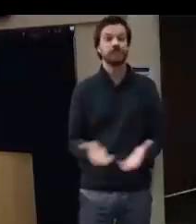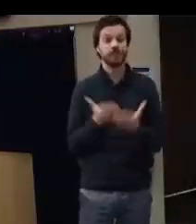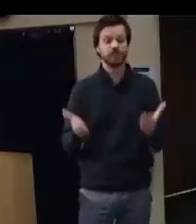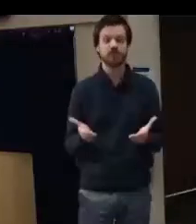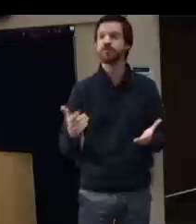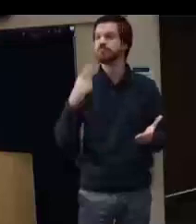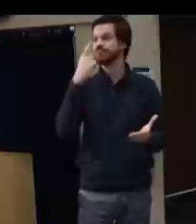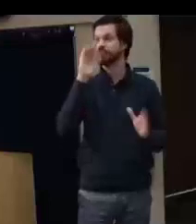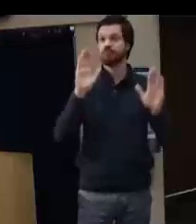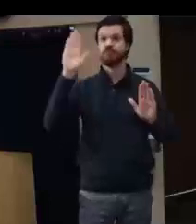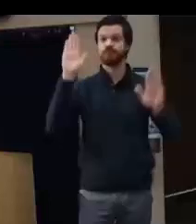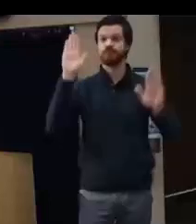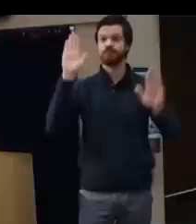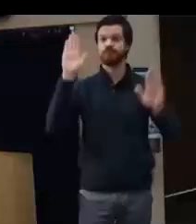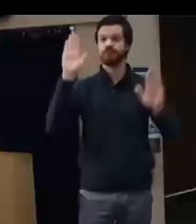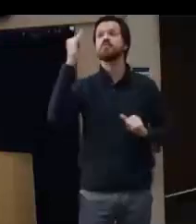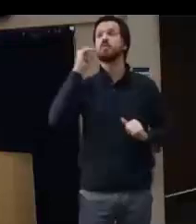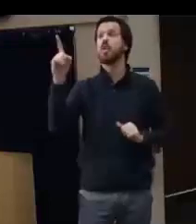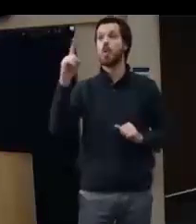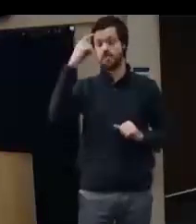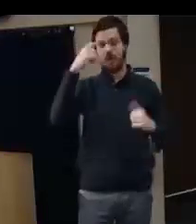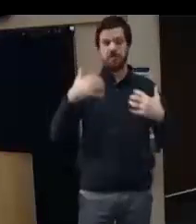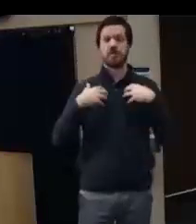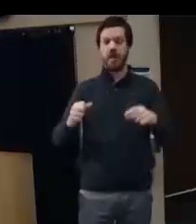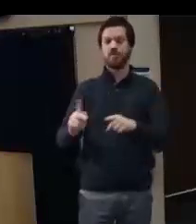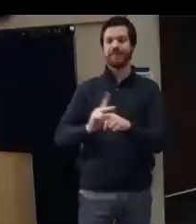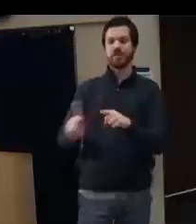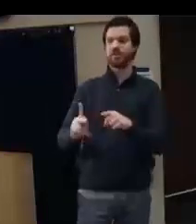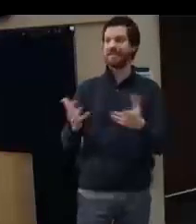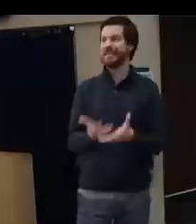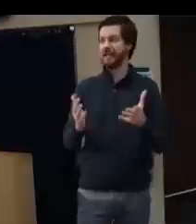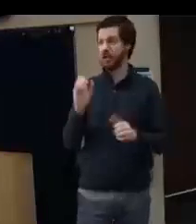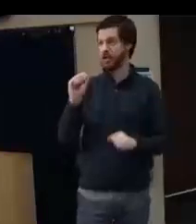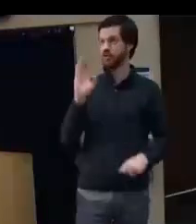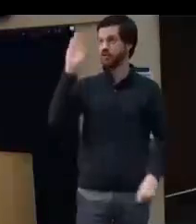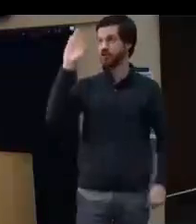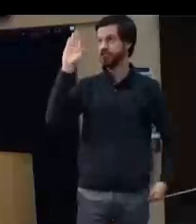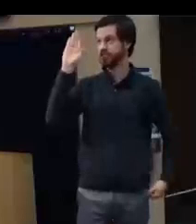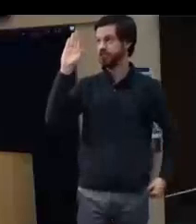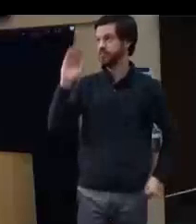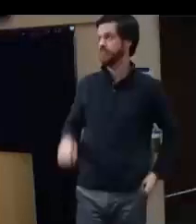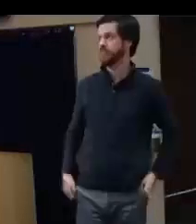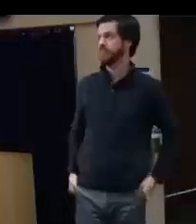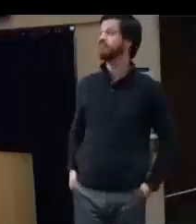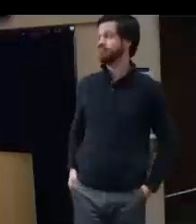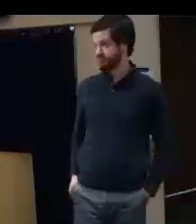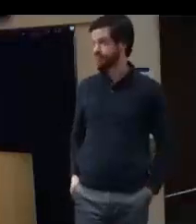I have a show of hands if you are a mental health professional can you raise your hands okay if you